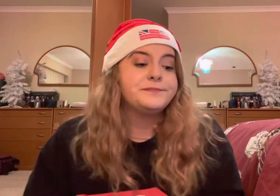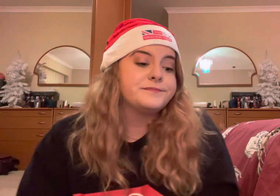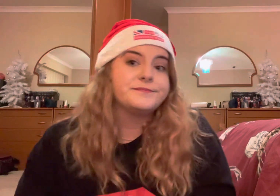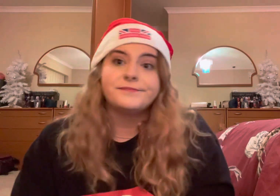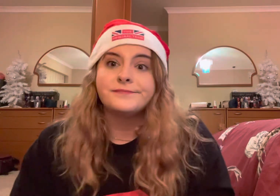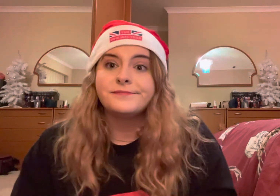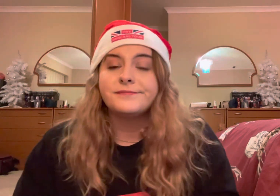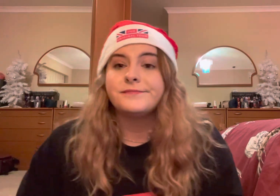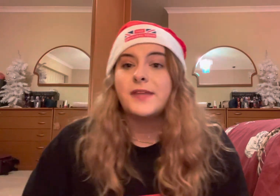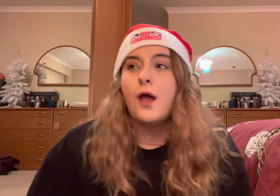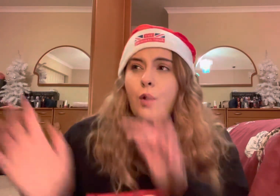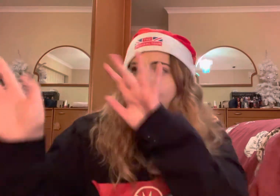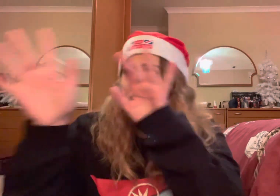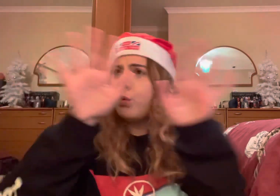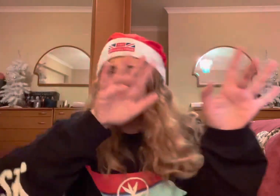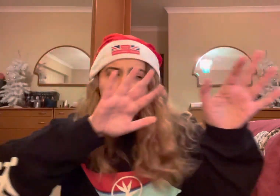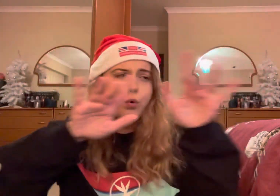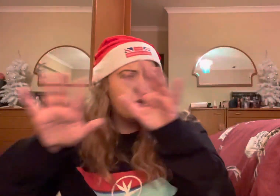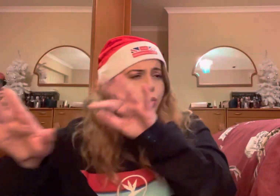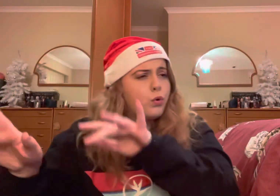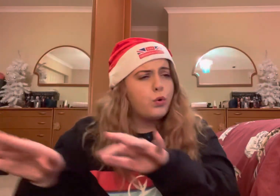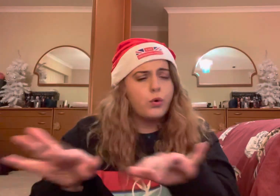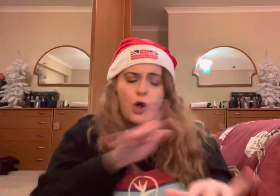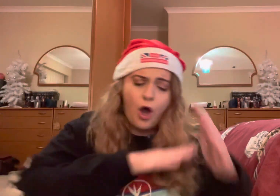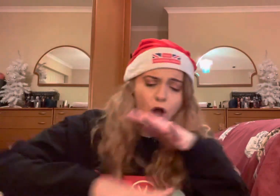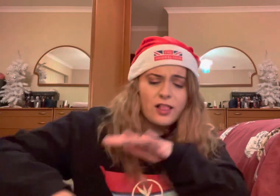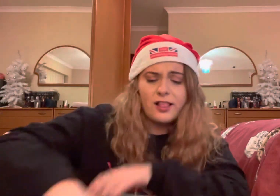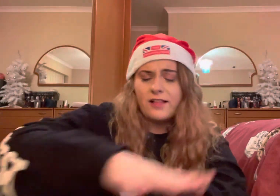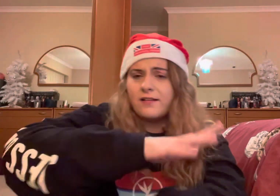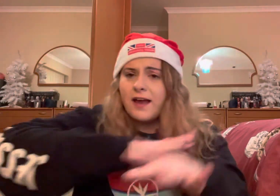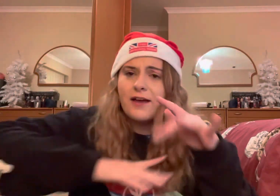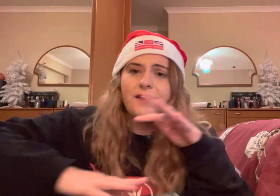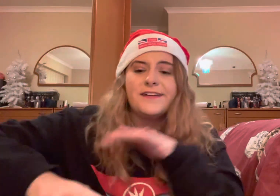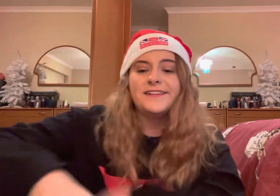Snow is falling All around me